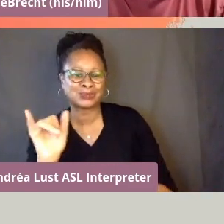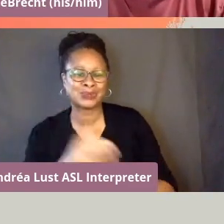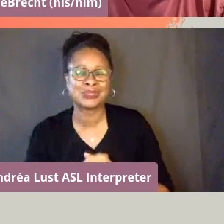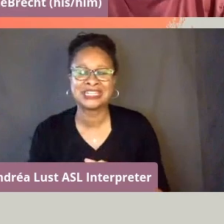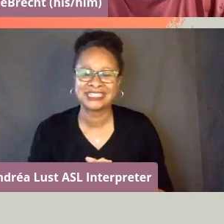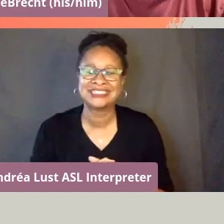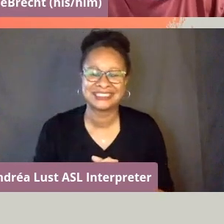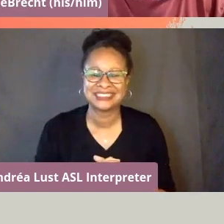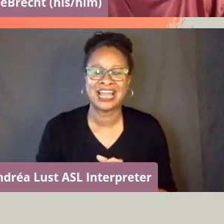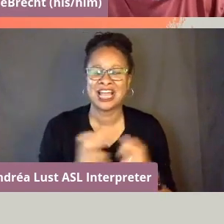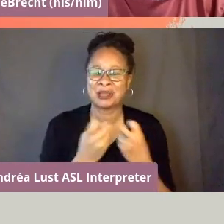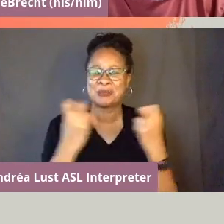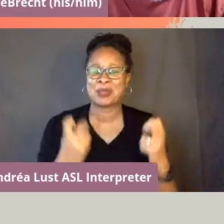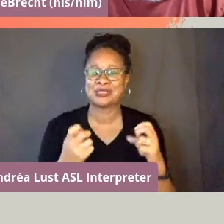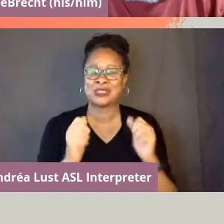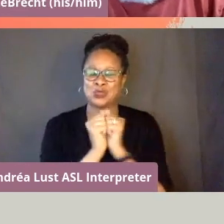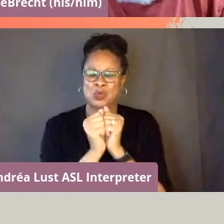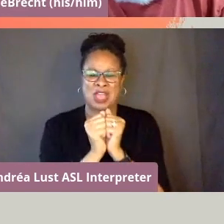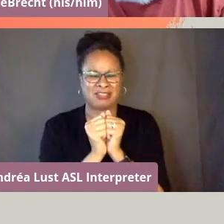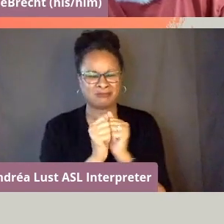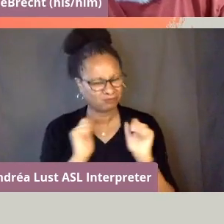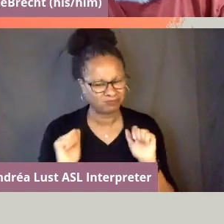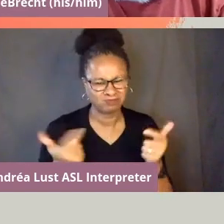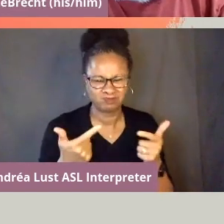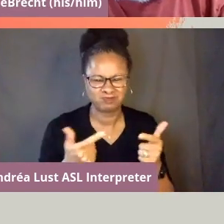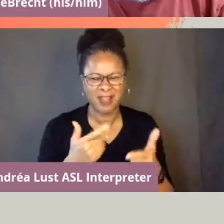united in our solidarity and bias for craft, creativity,